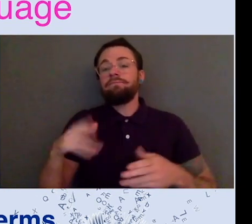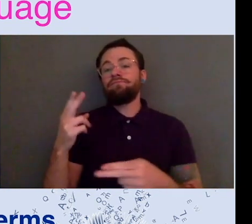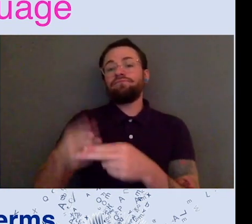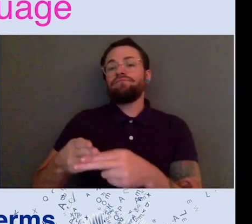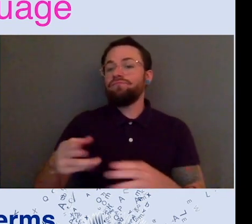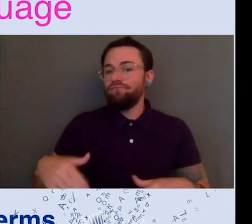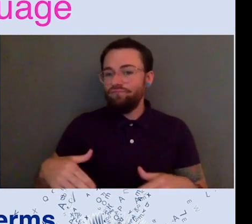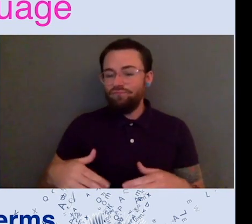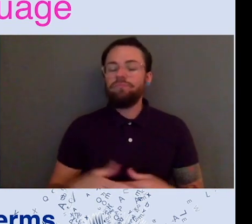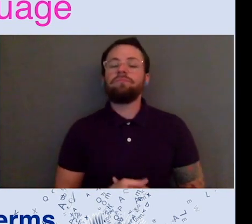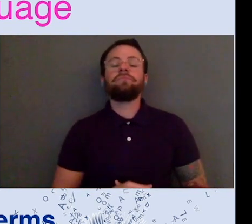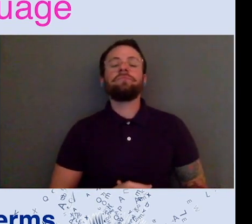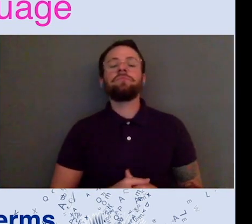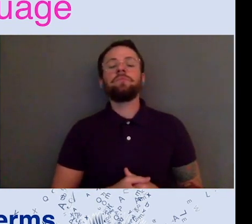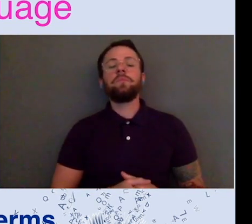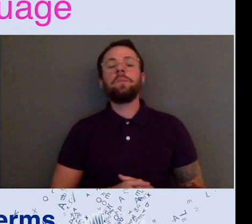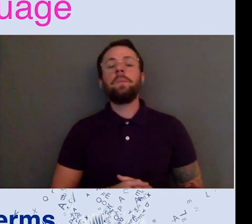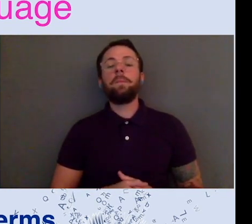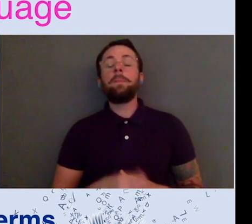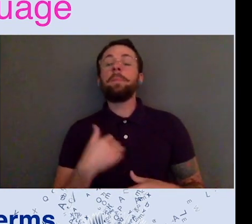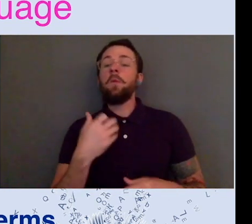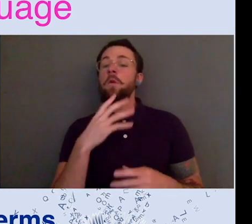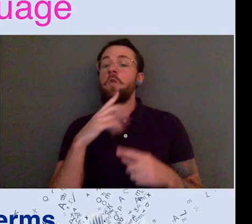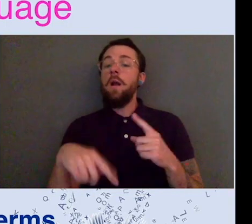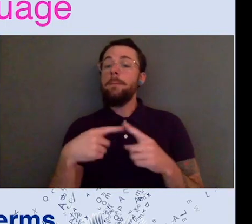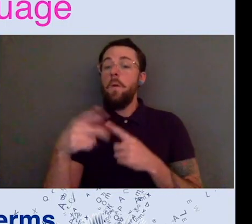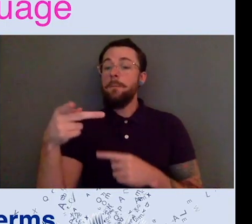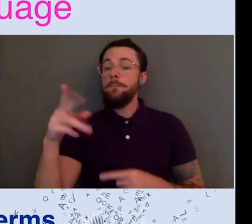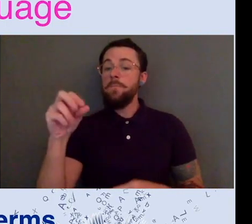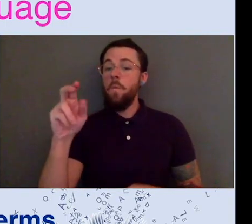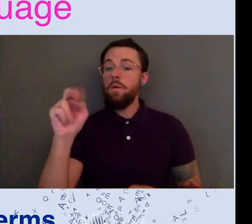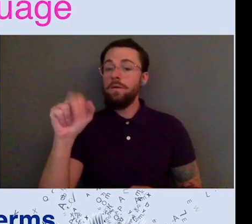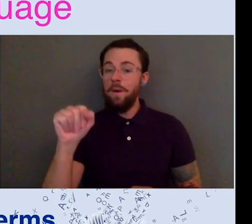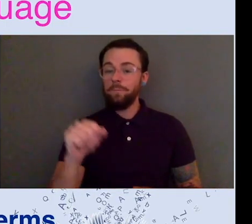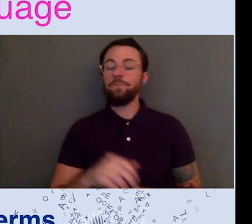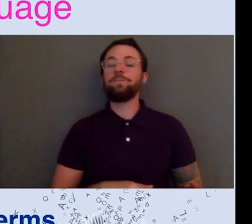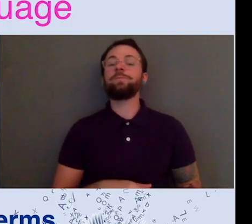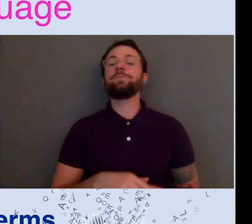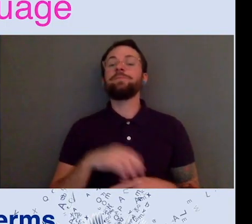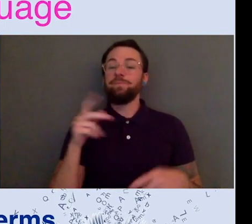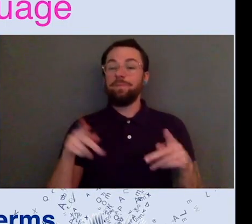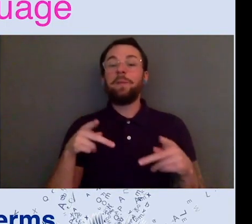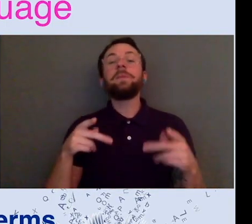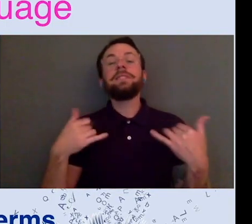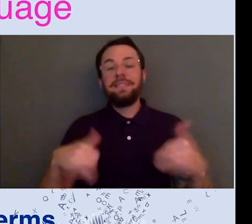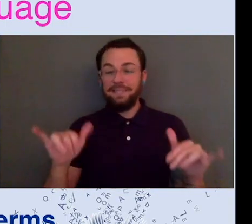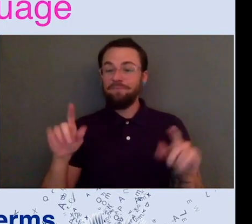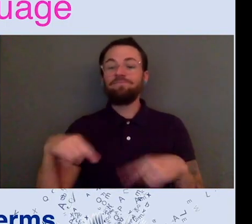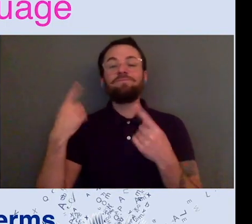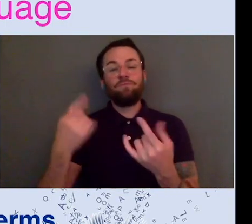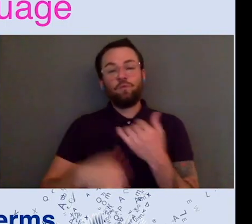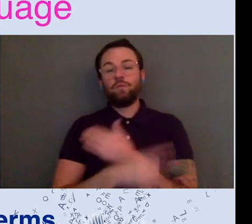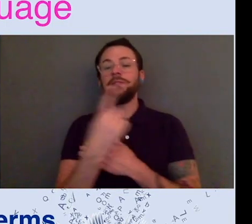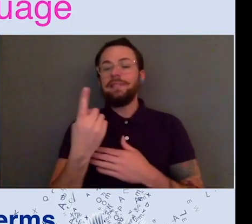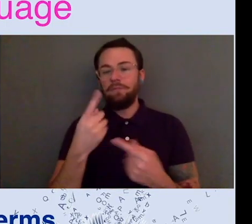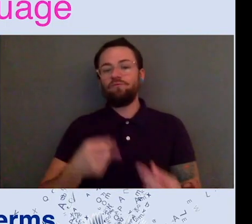I think as a community we need to start coming up with signs that will help us describe some